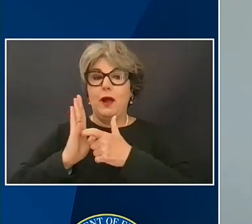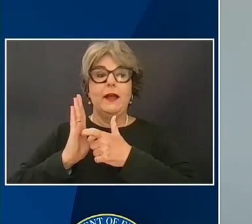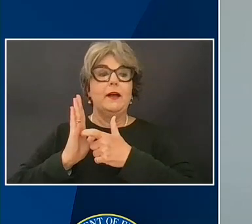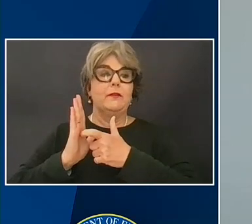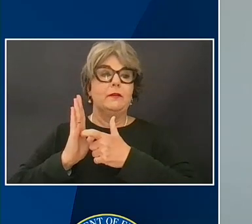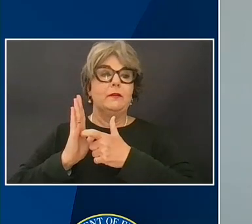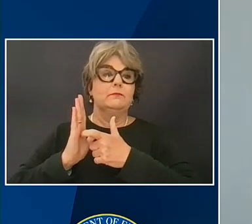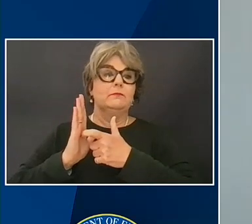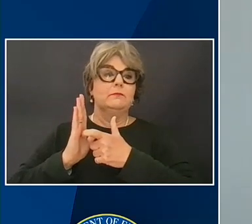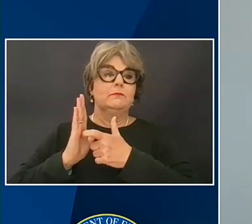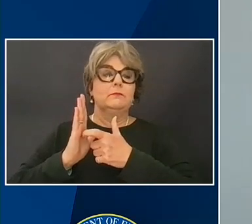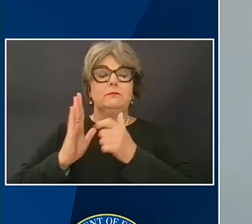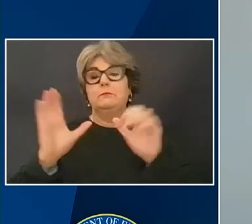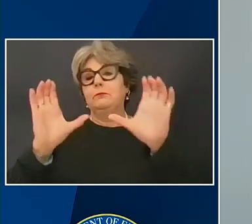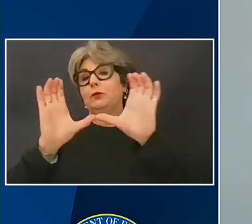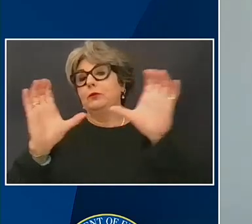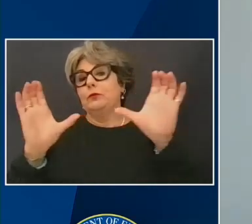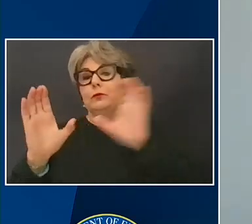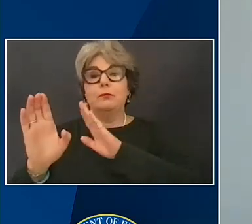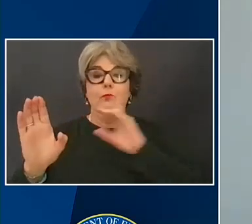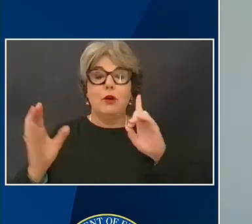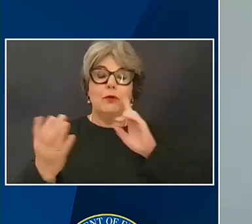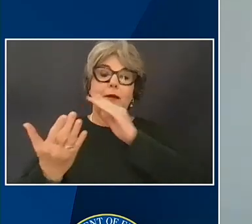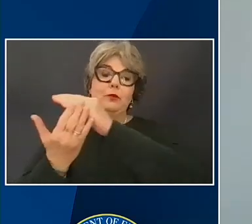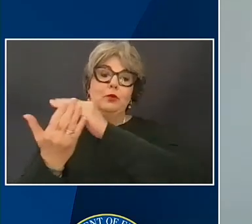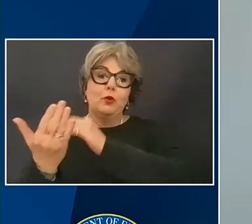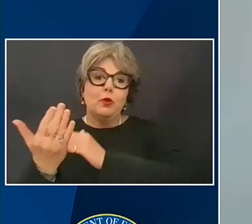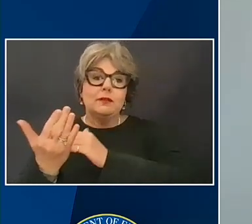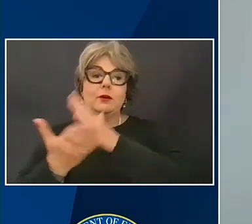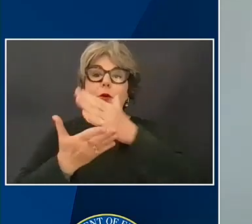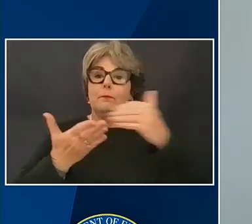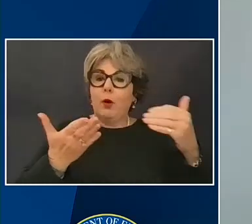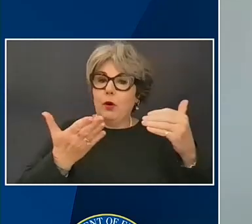programs, for certain courses, for certain parts of the payment period, even.